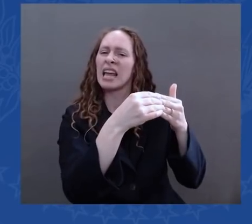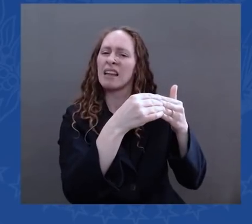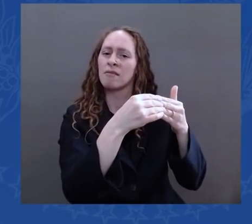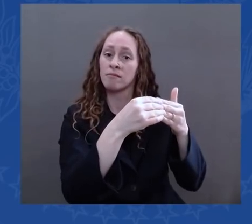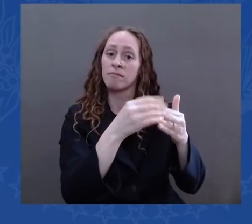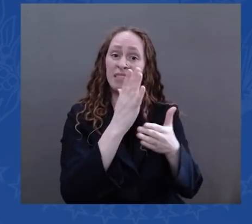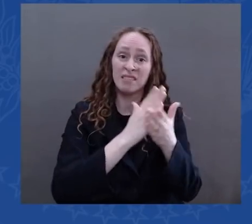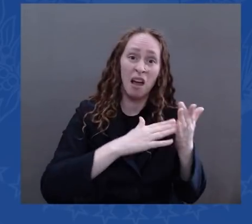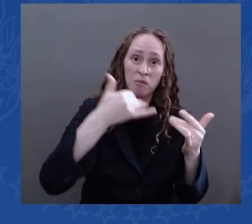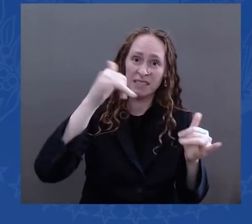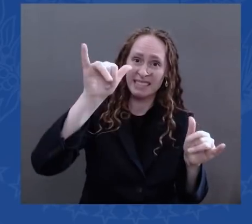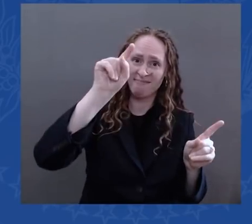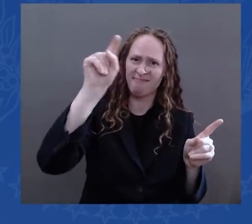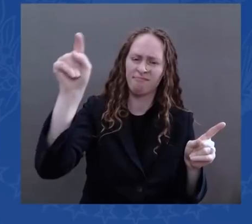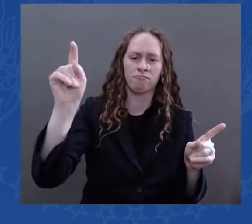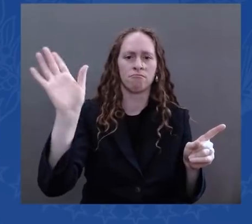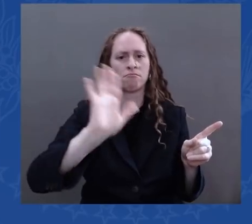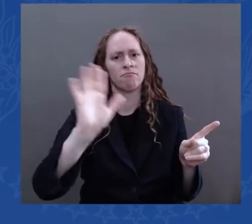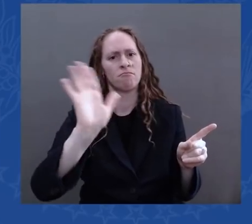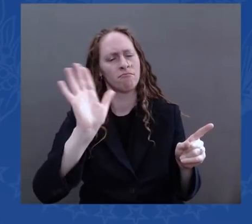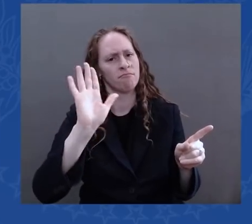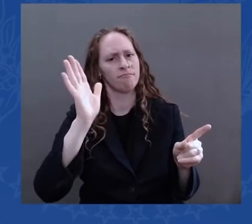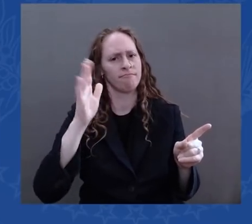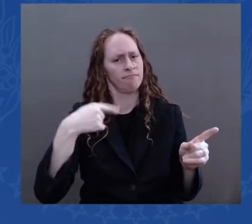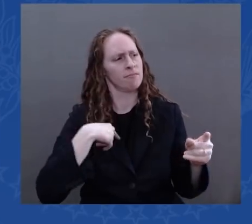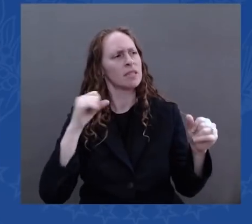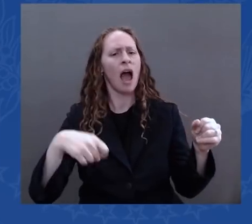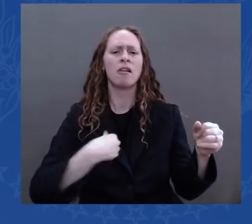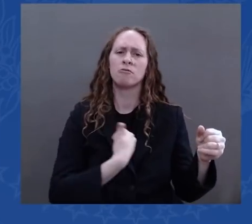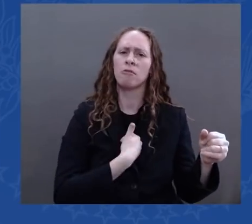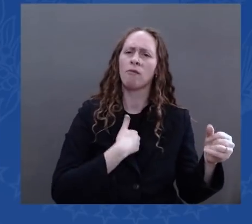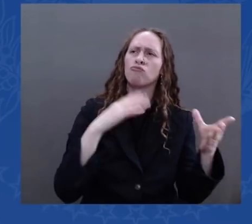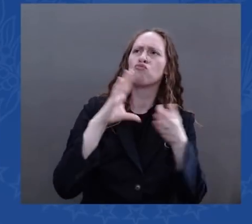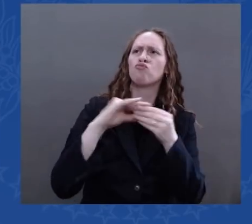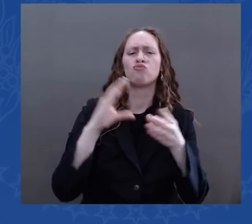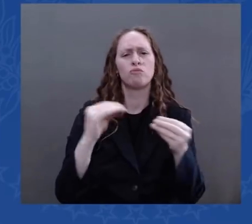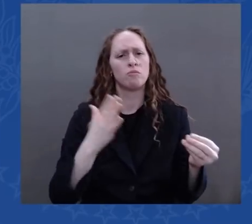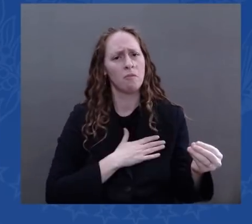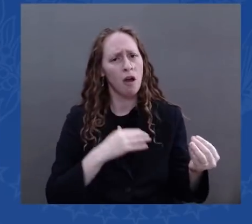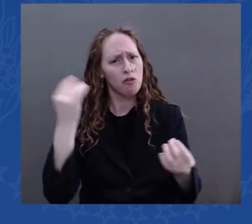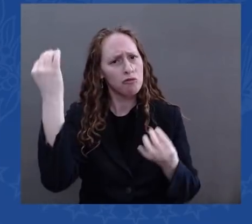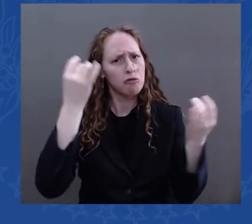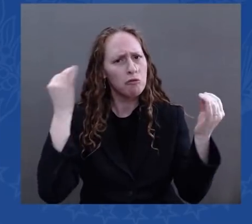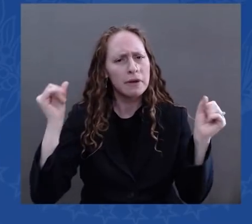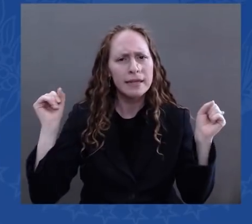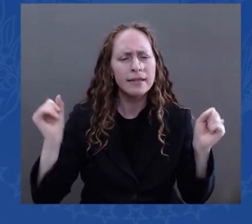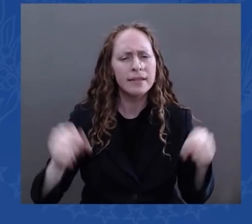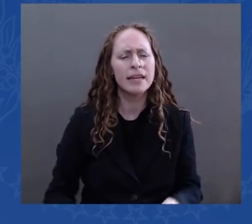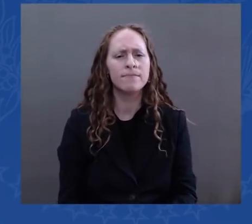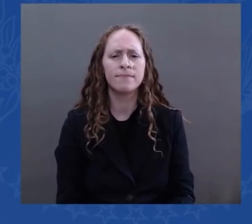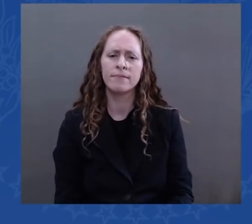You've said that you're confident that your comment won't undermine diplomatic efforts, but just to be clear, are you confident that Vladimir Putin sees it that way --